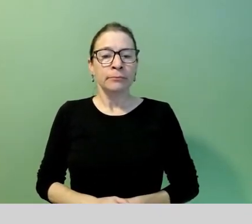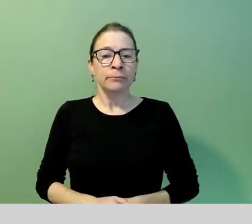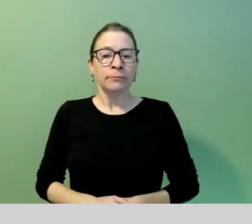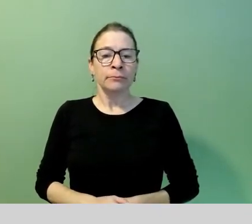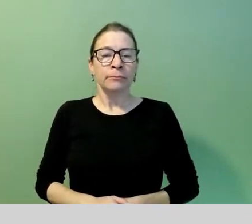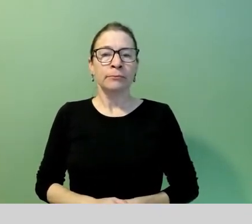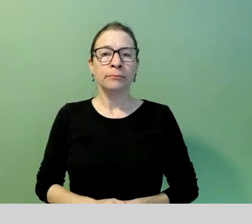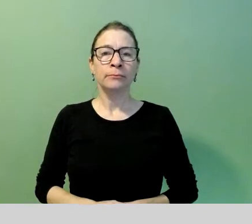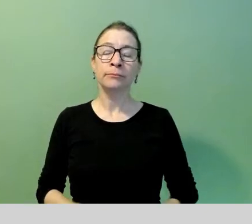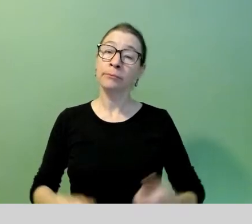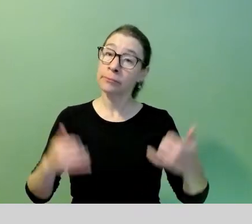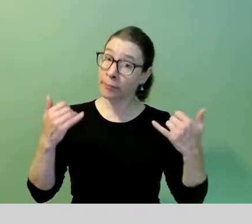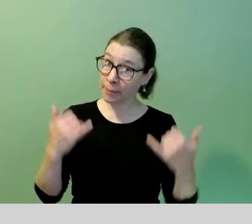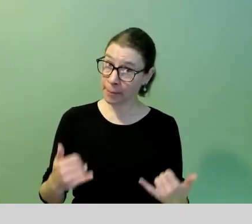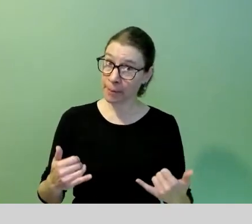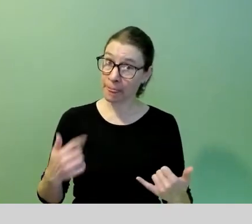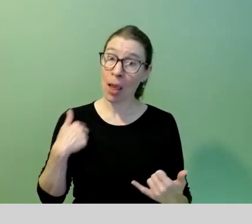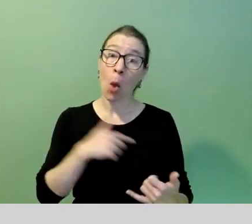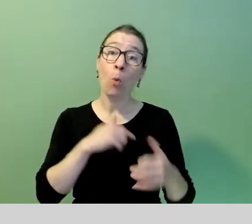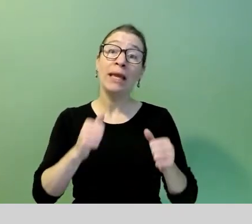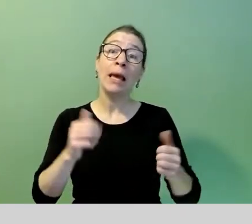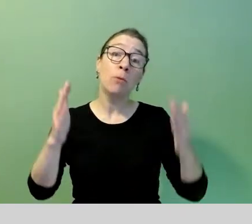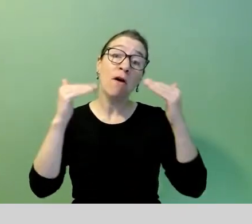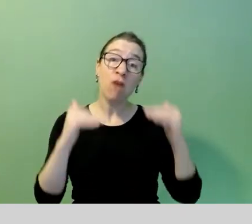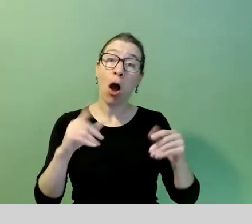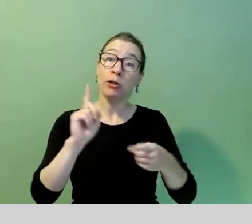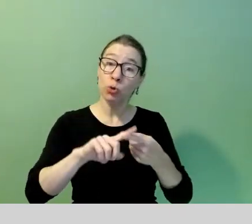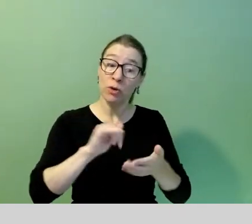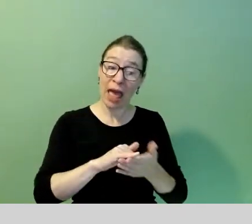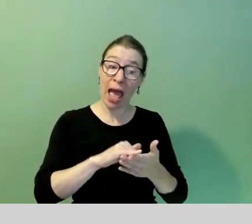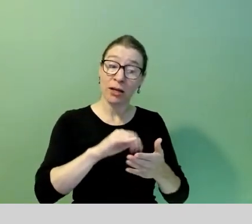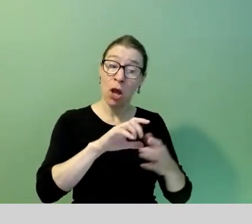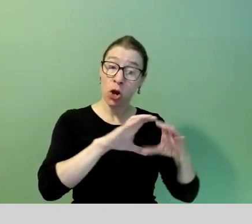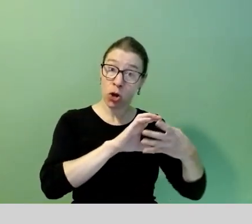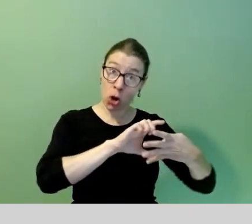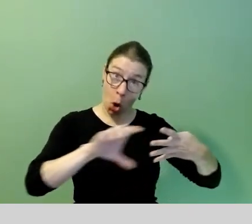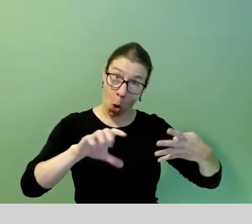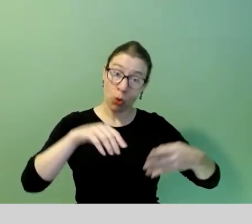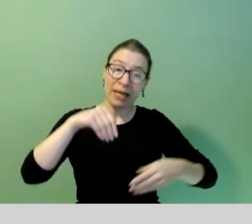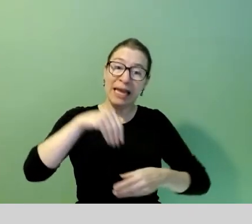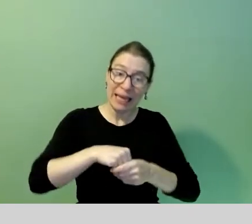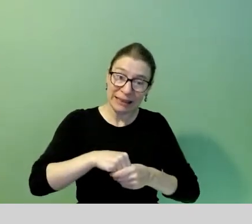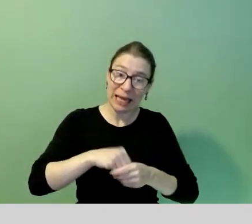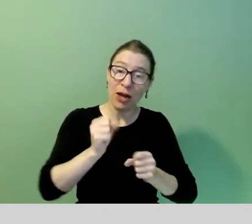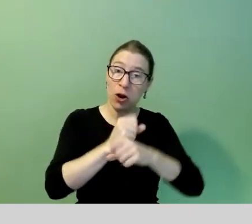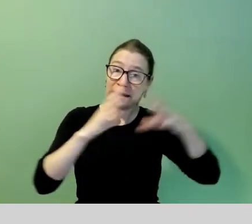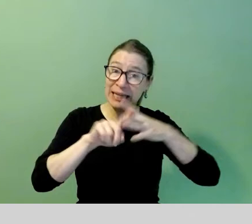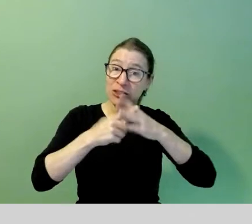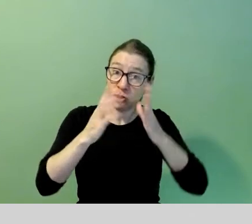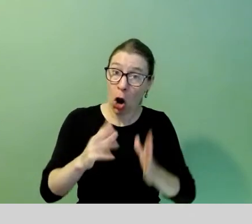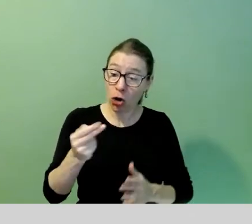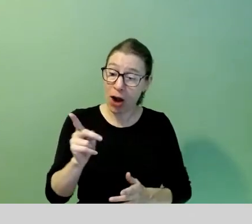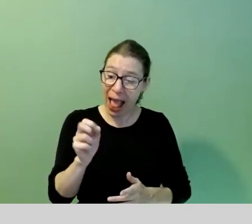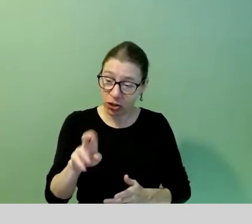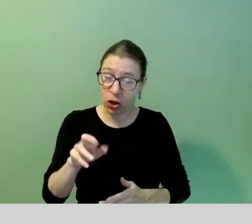Now, we can move on to that code inside our scene started handler, self.addppb.Sprite.